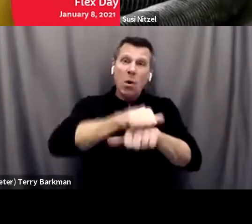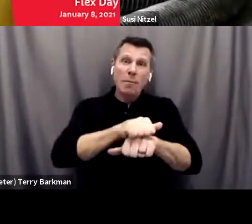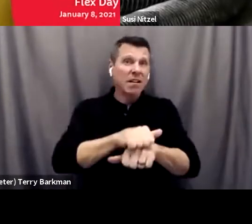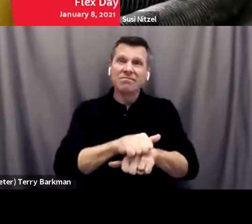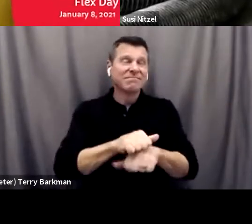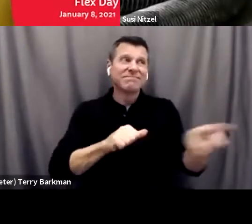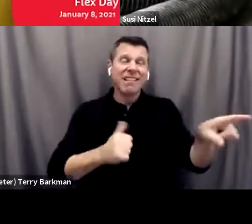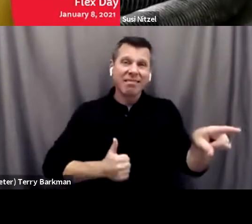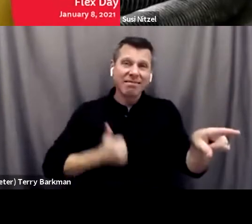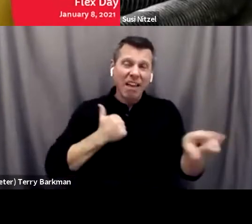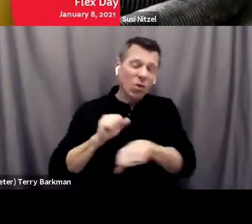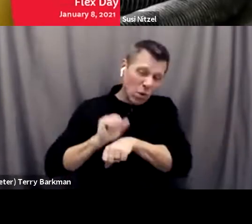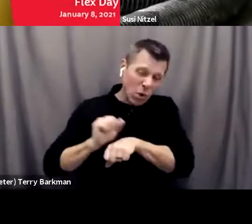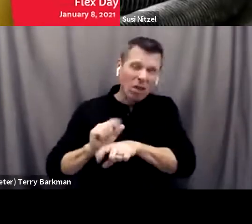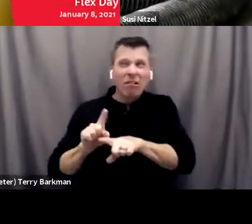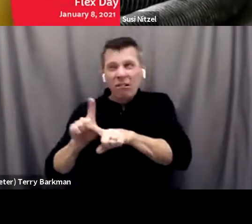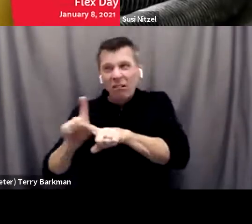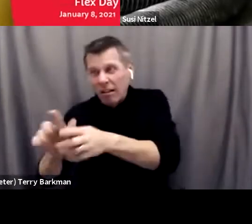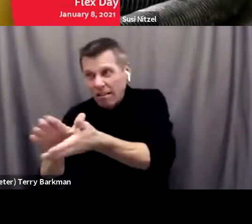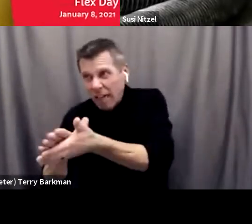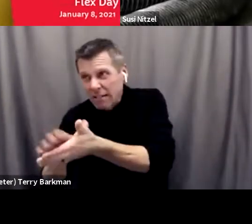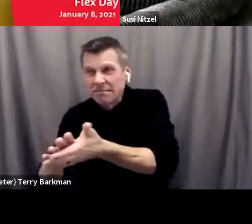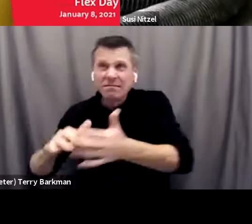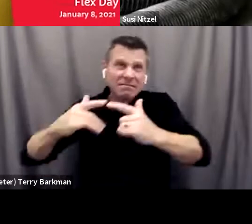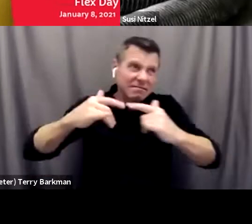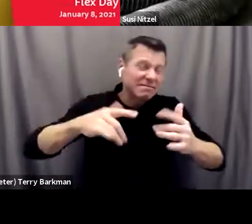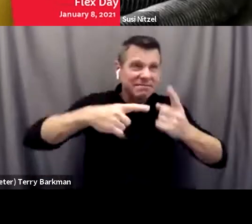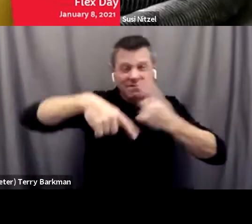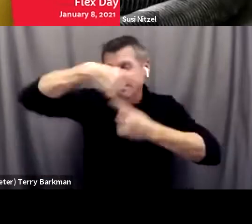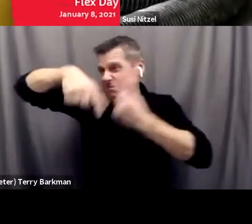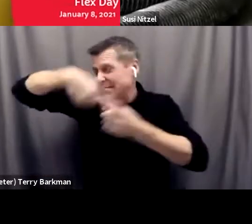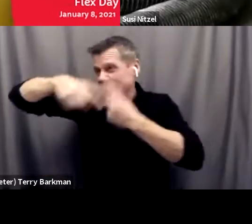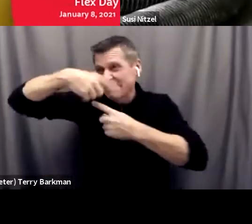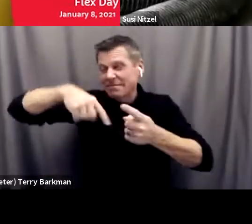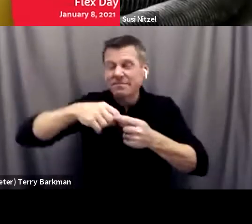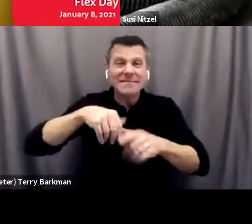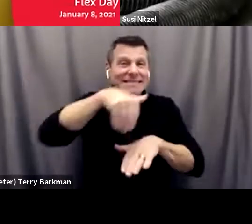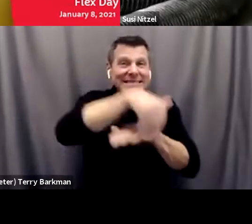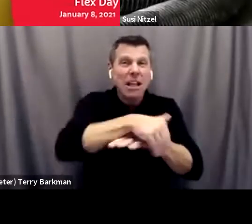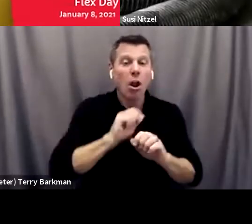working, they have to get to class. By the time it's you know, their night off, they forget about the appointment or they may be